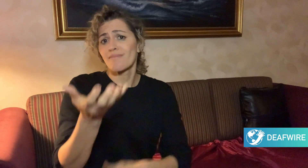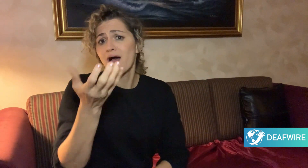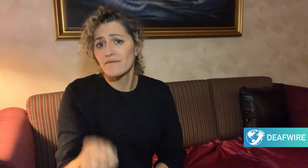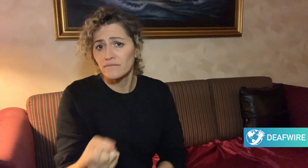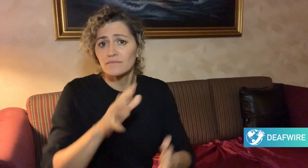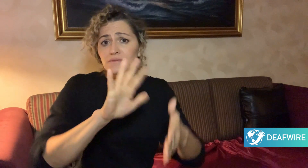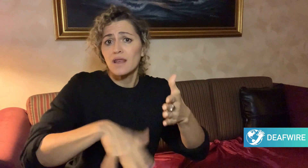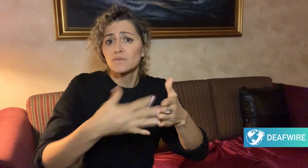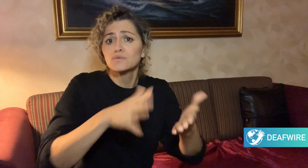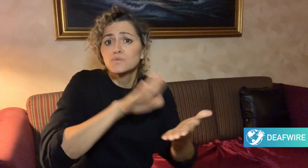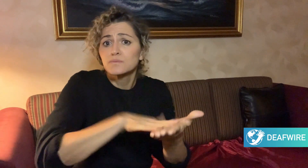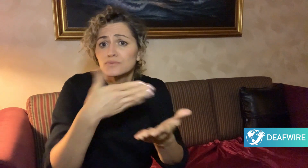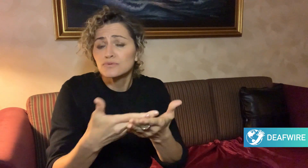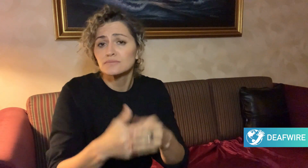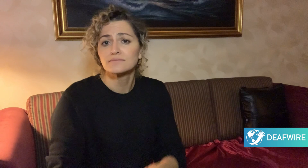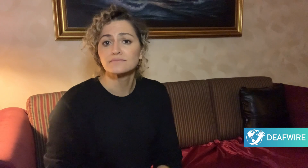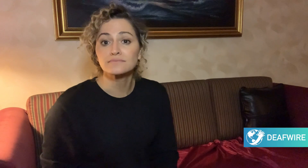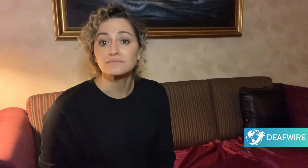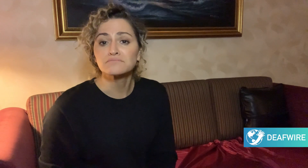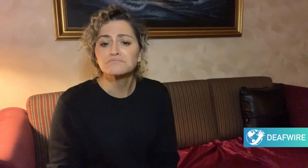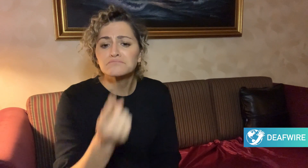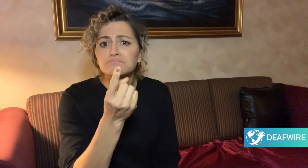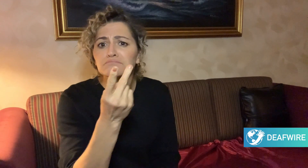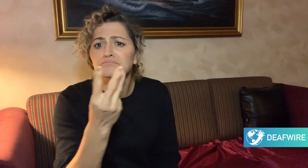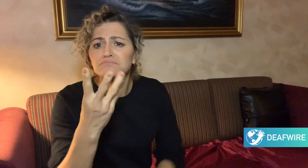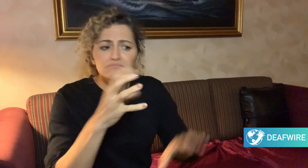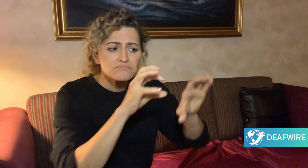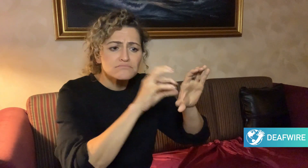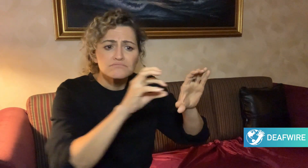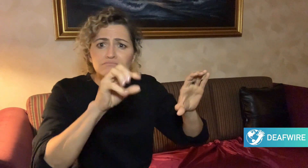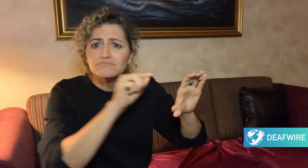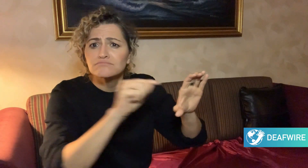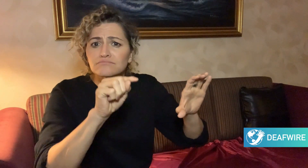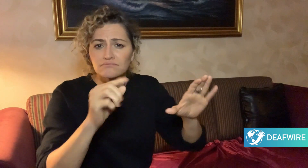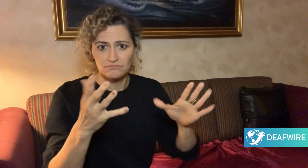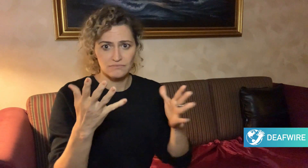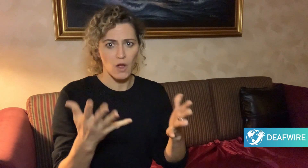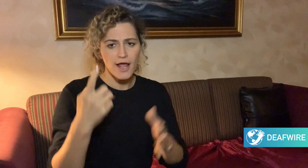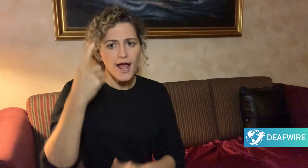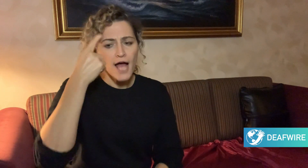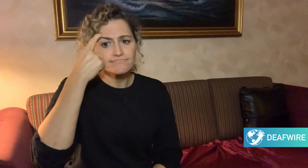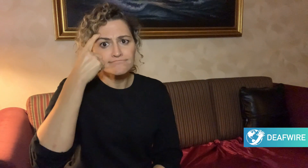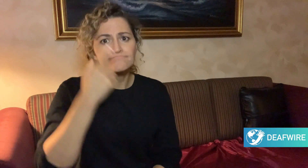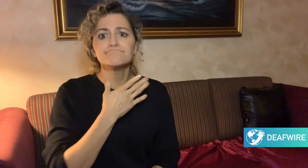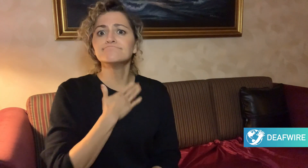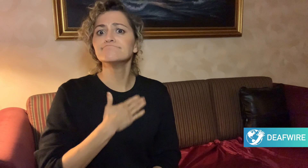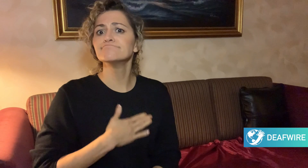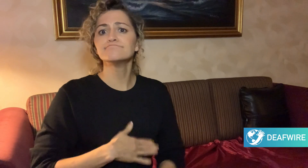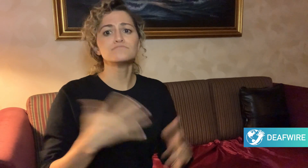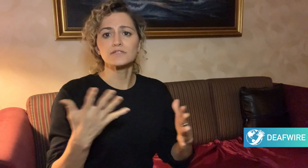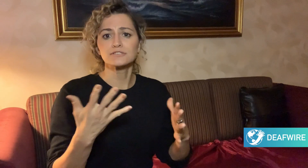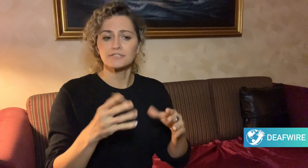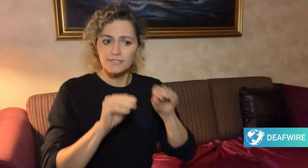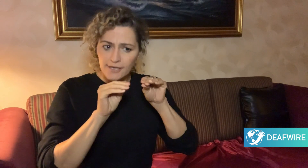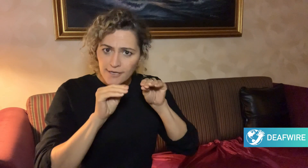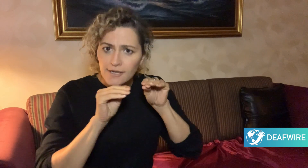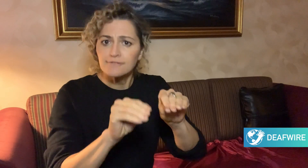incorporating live sign language interpretation rather than adding